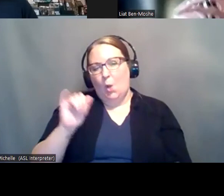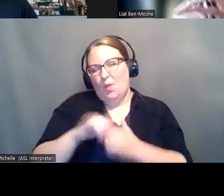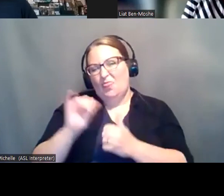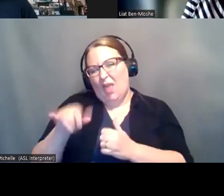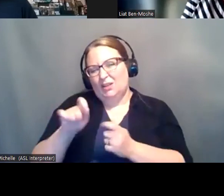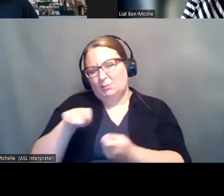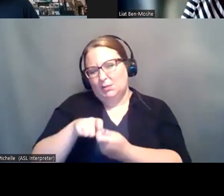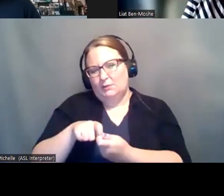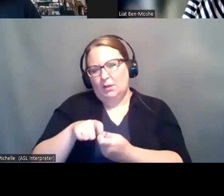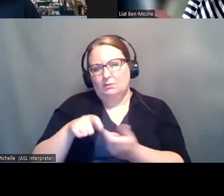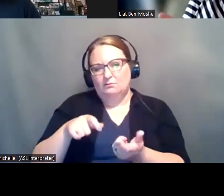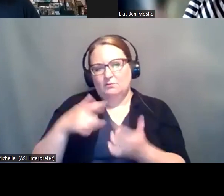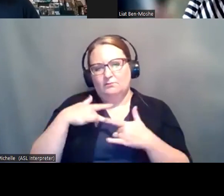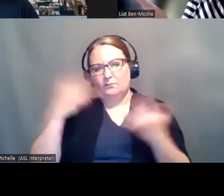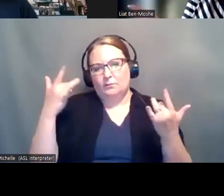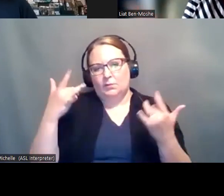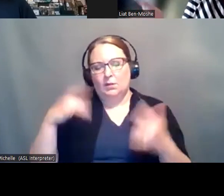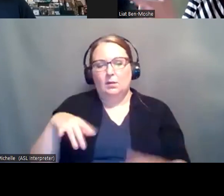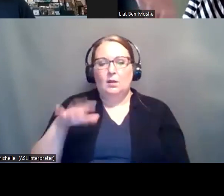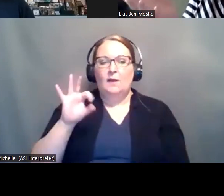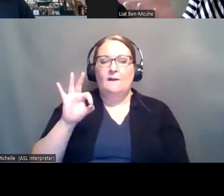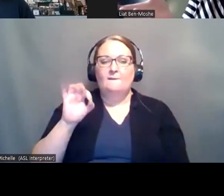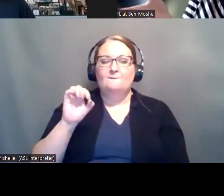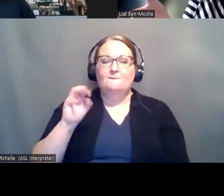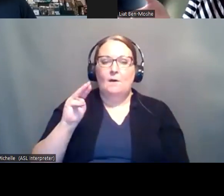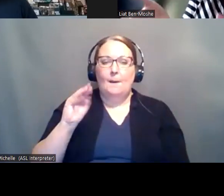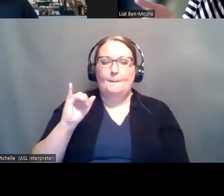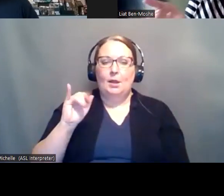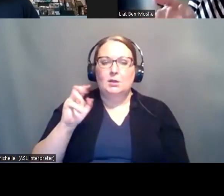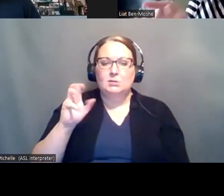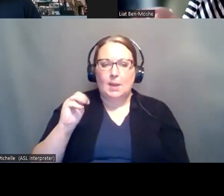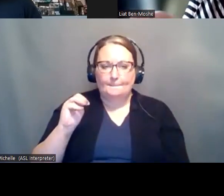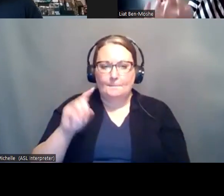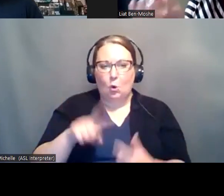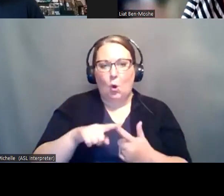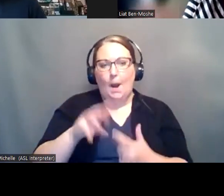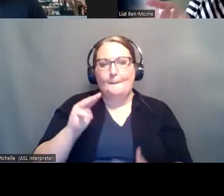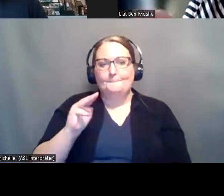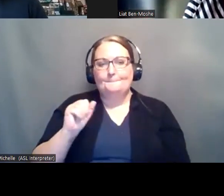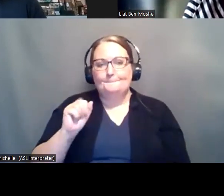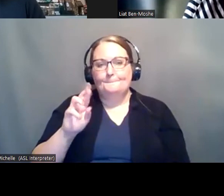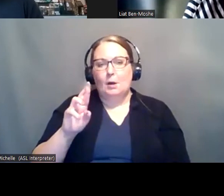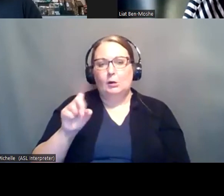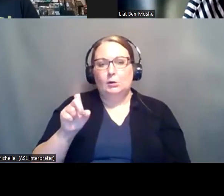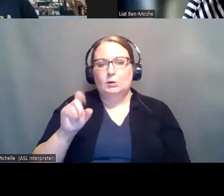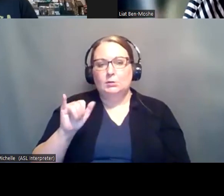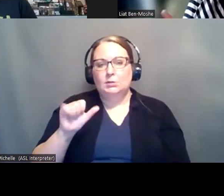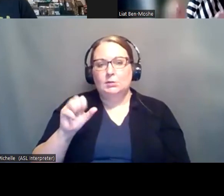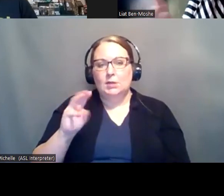and feminism and Marxism and you know, whatever. And so this is how we kind of played that game.